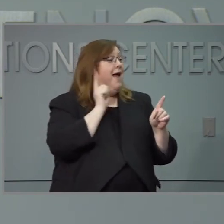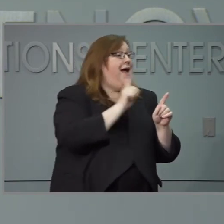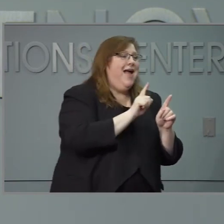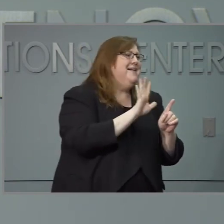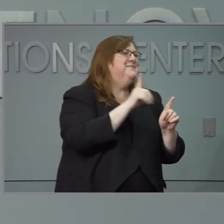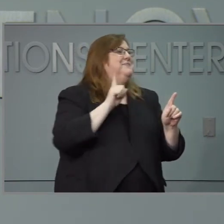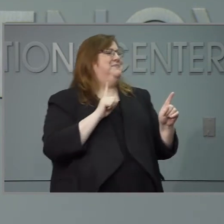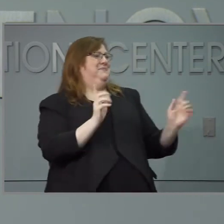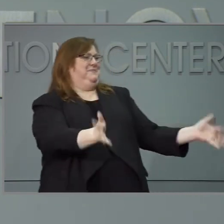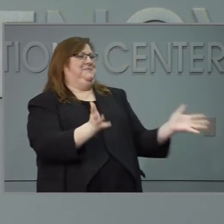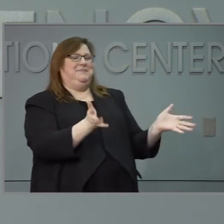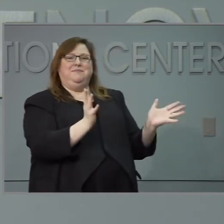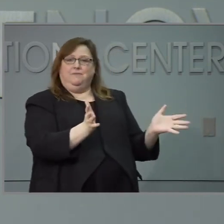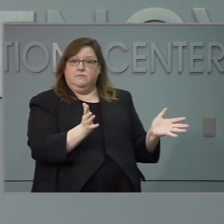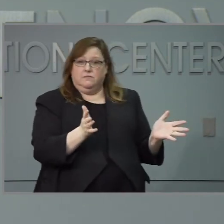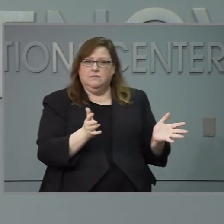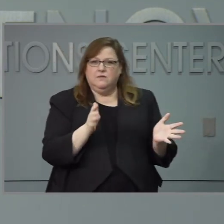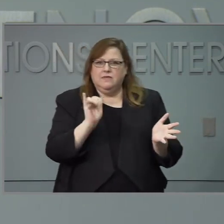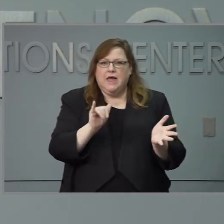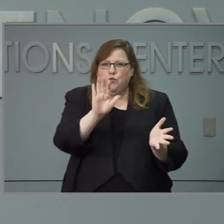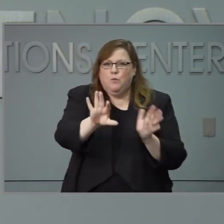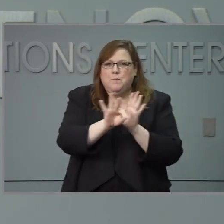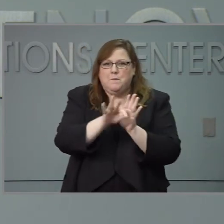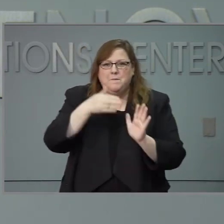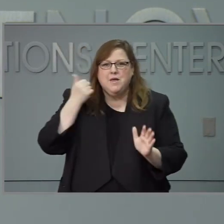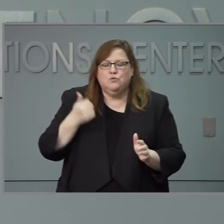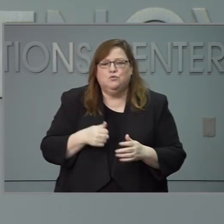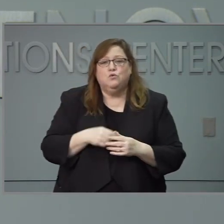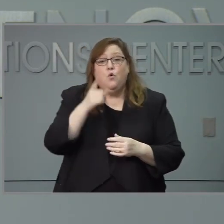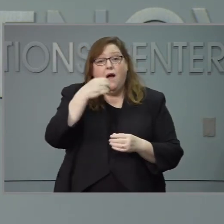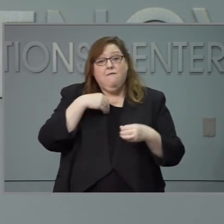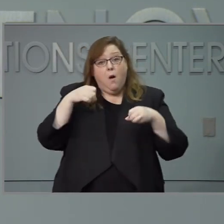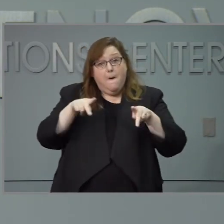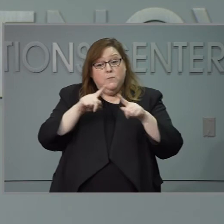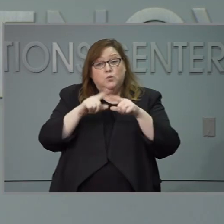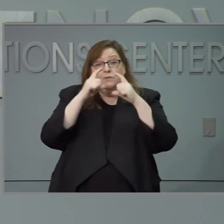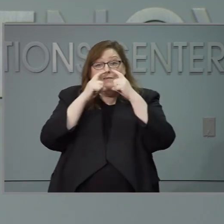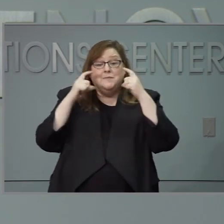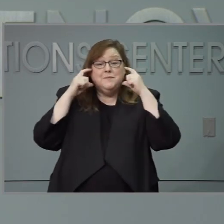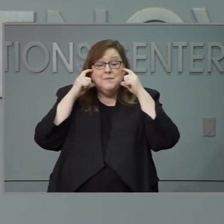DESHACER DE ESTA OPORTUNIDAD. NO QUIERE QUE